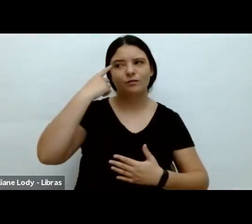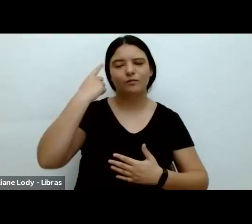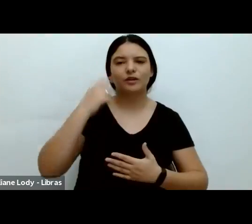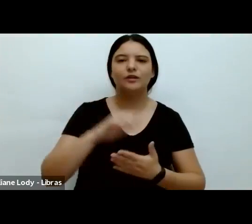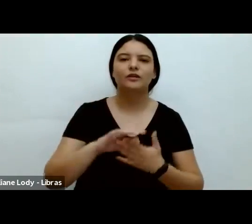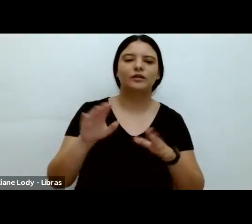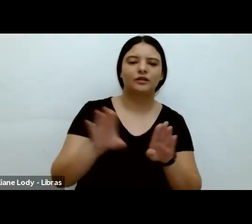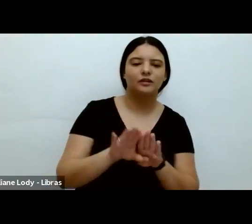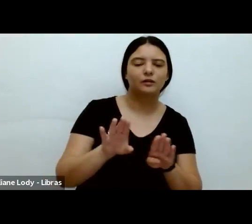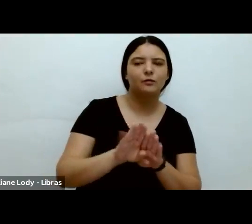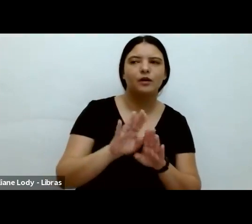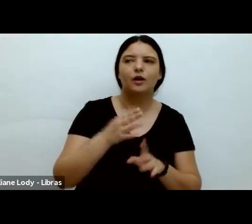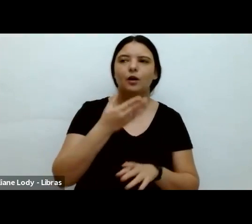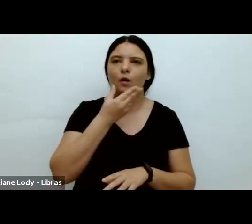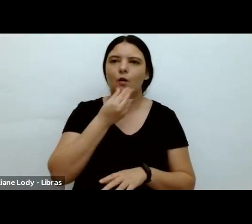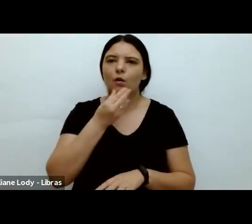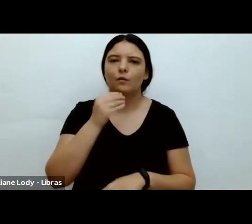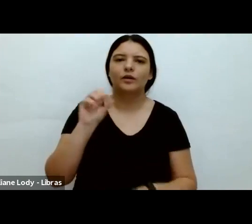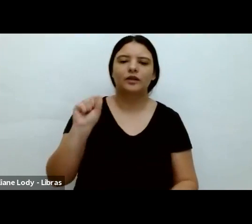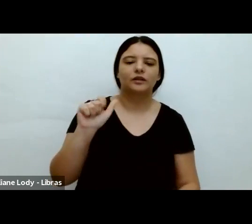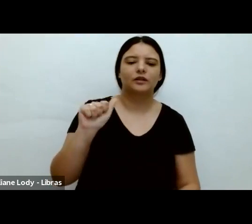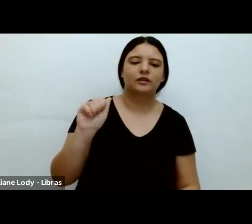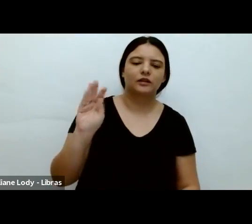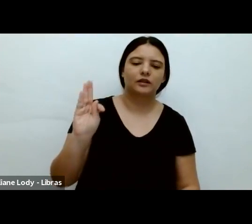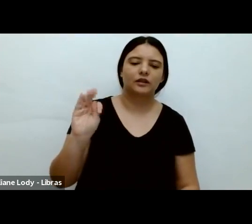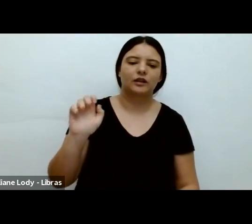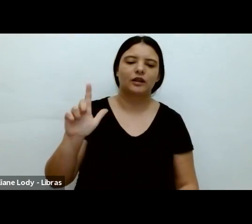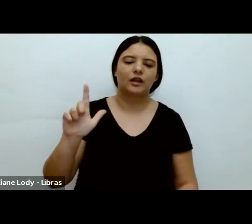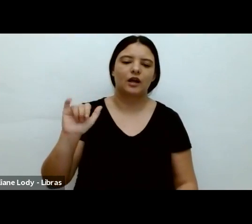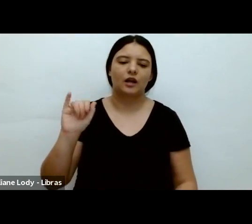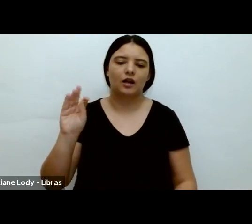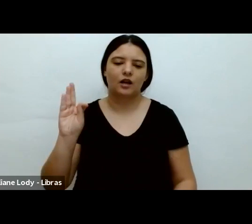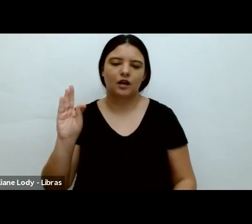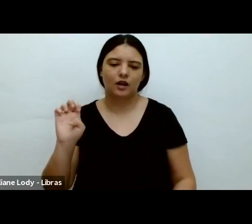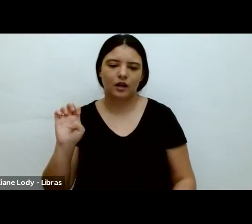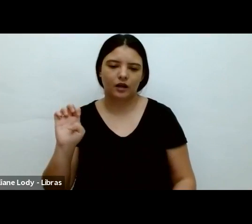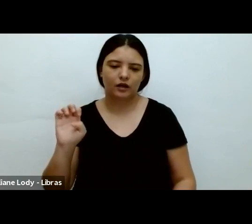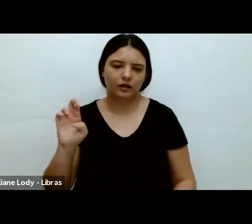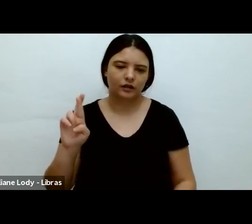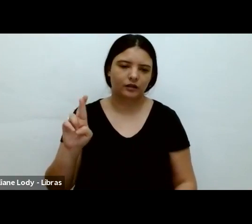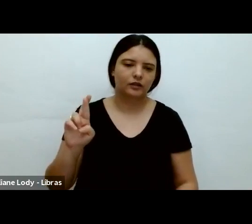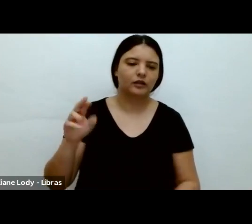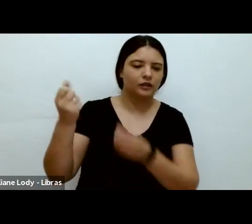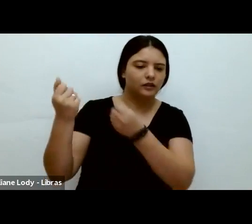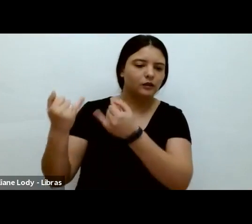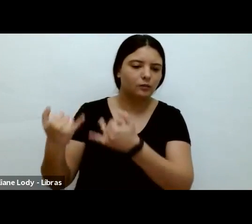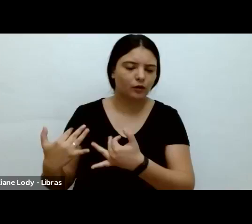use it in studying. science calm. loads includes this includes these different